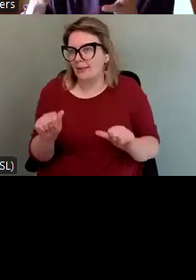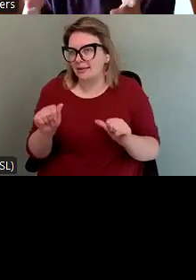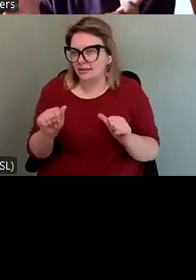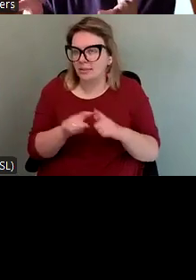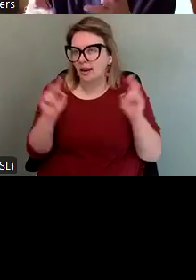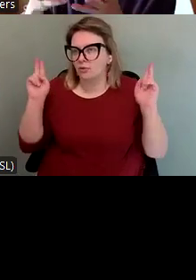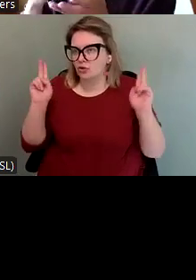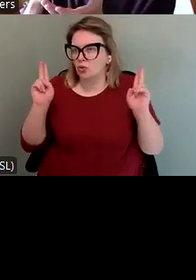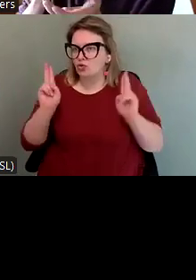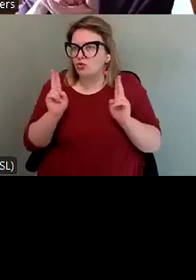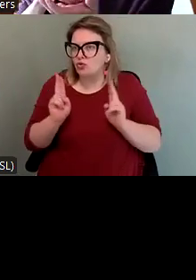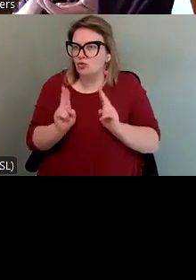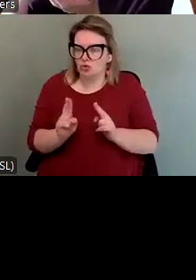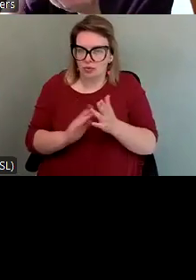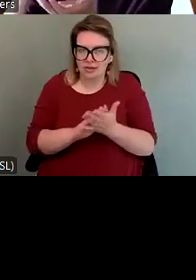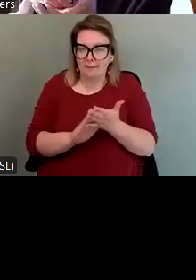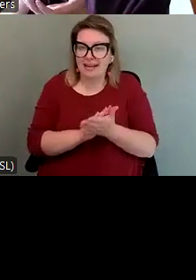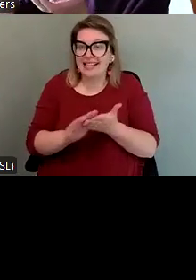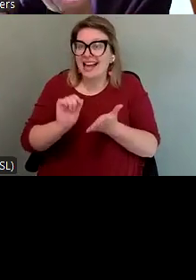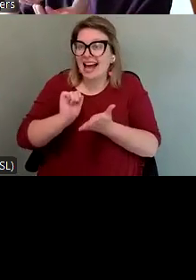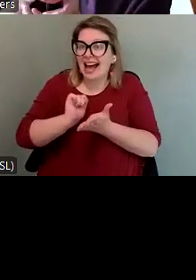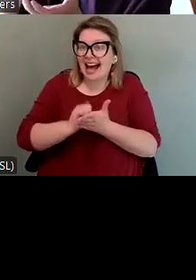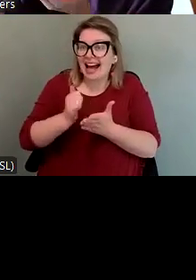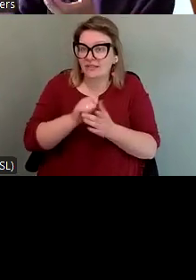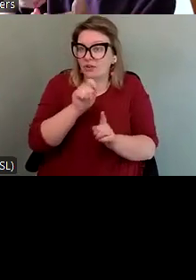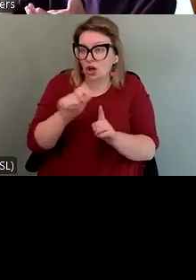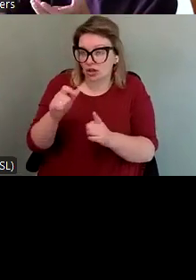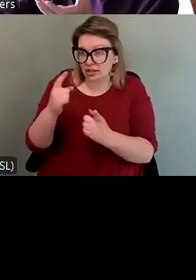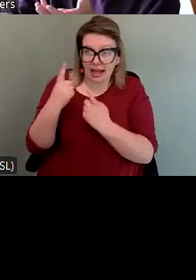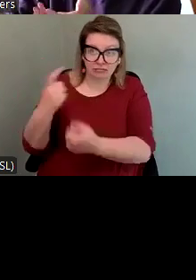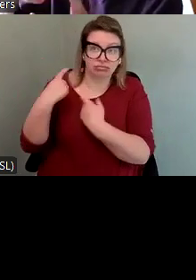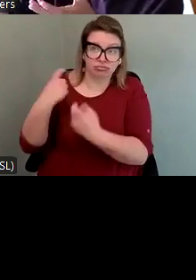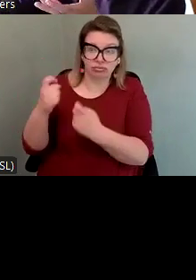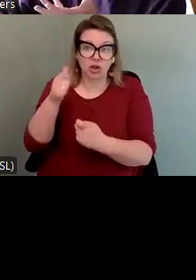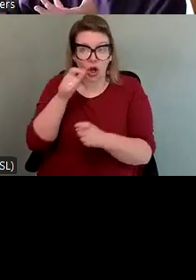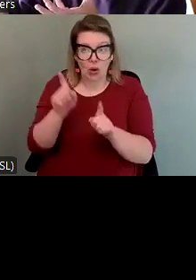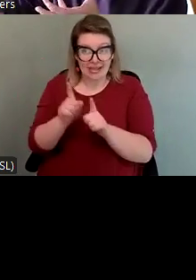It means that the advertisers can't identify that as the same user coming back each time,